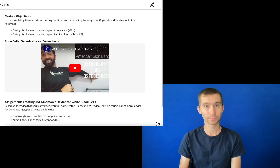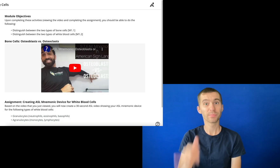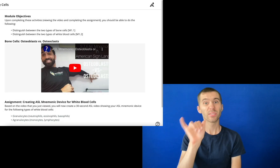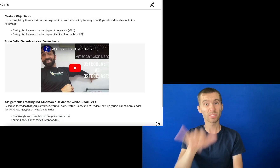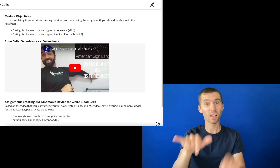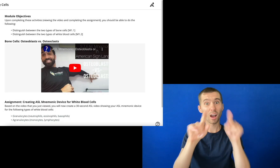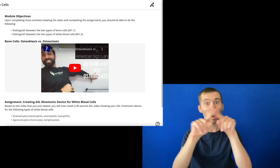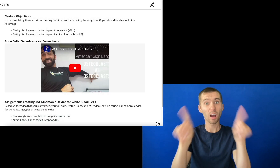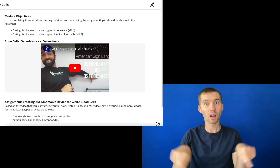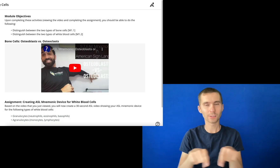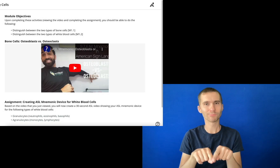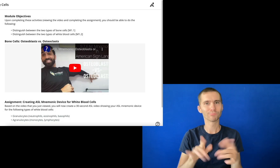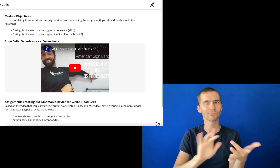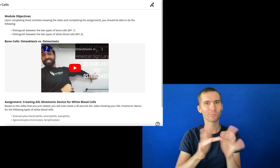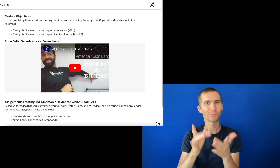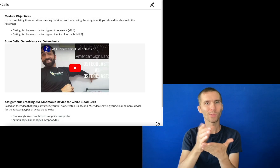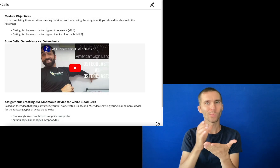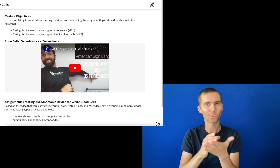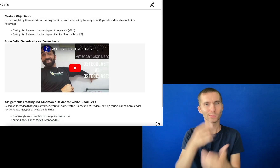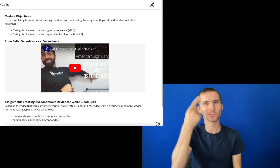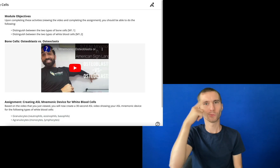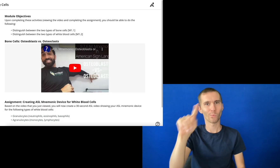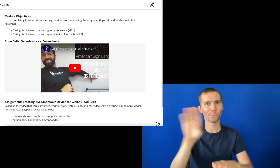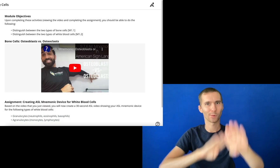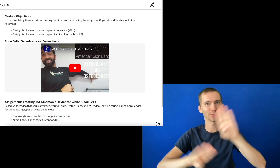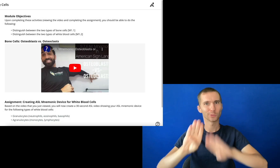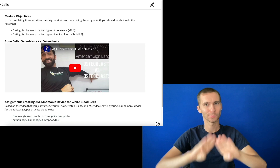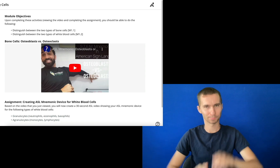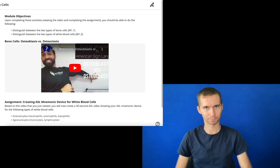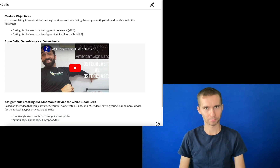What you're looking at is an online course on biology.